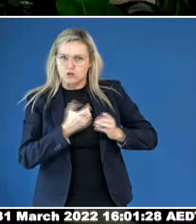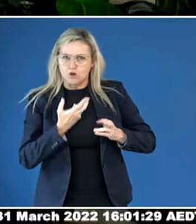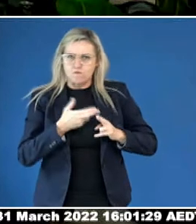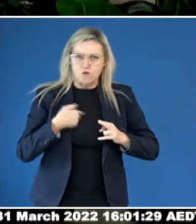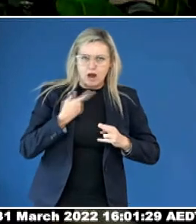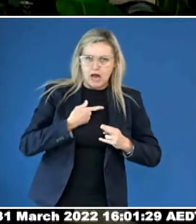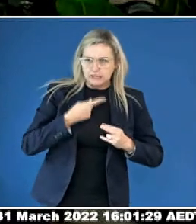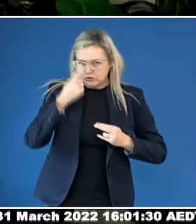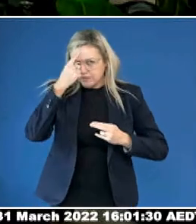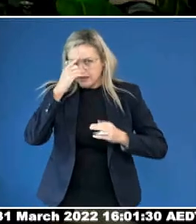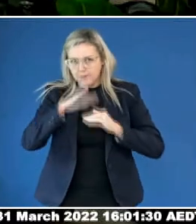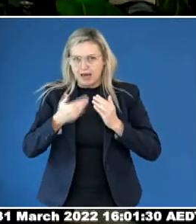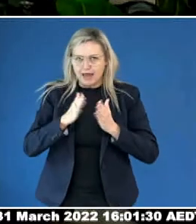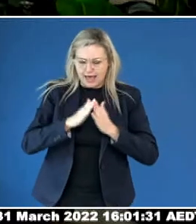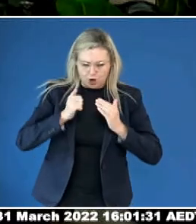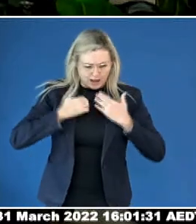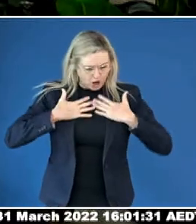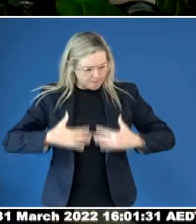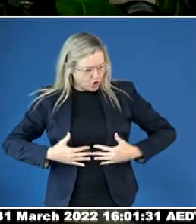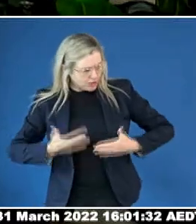difficult reporting system is overwhelming.